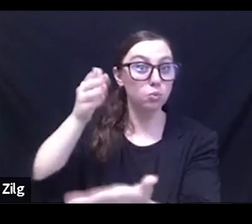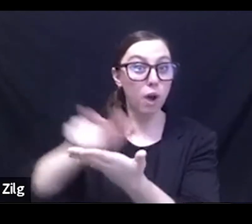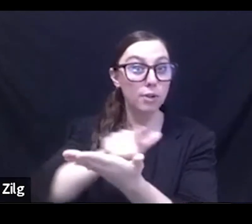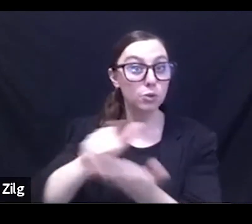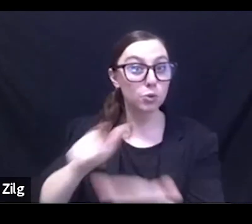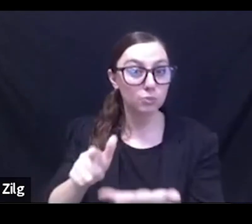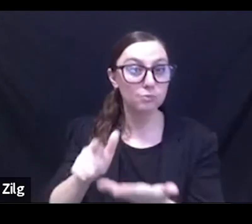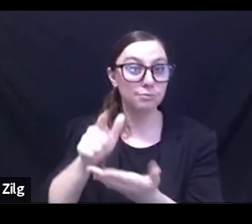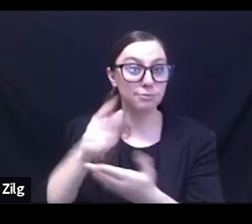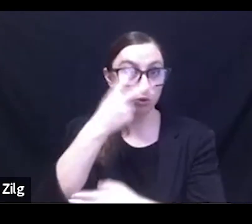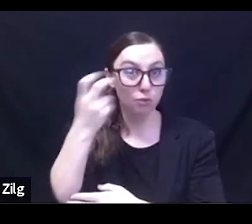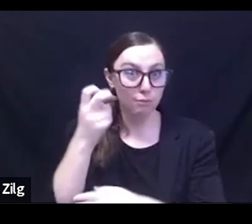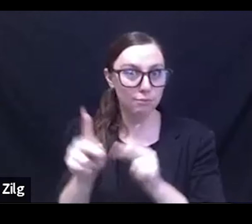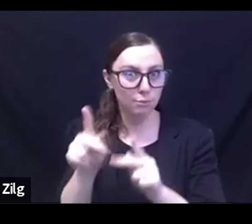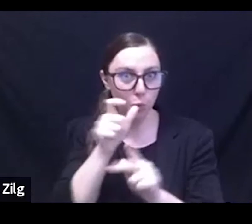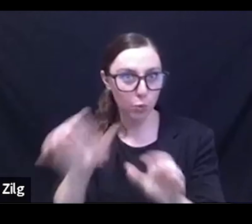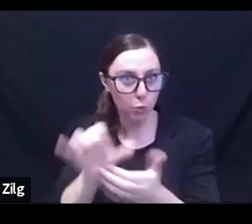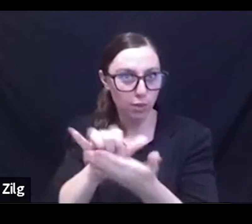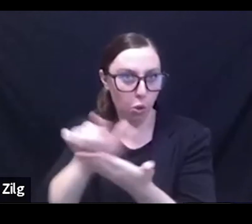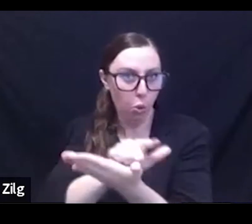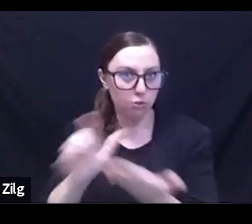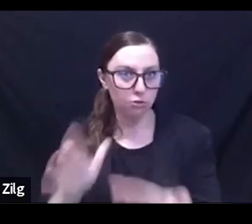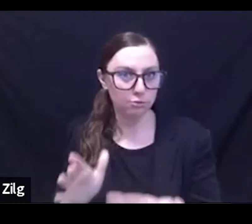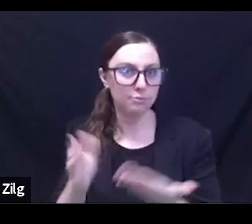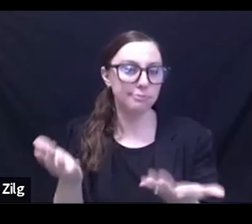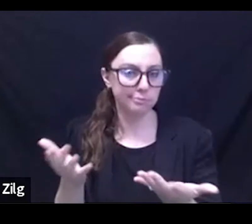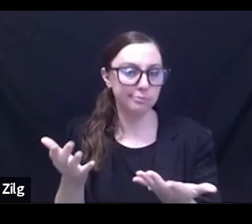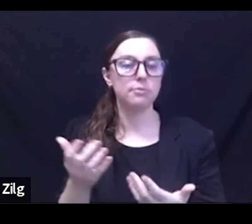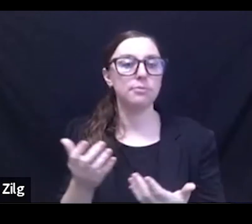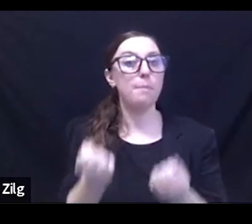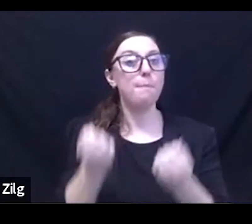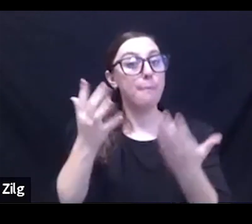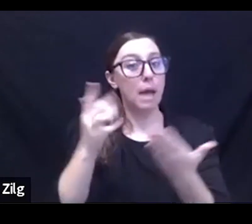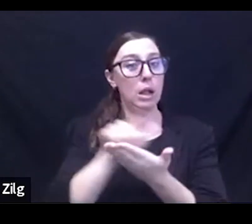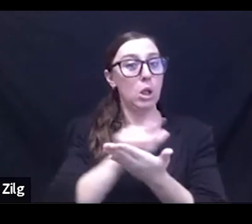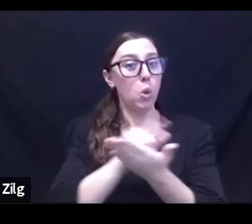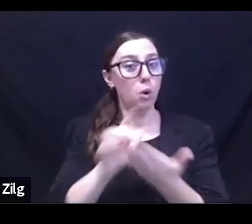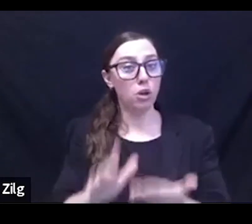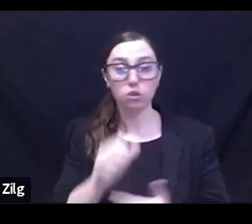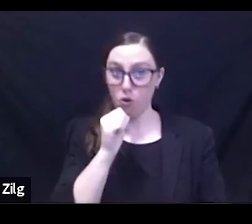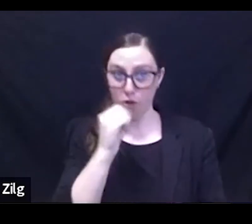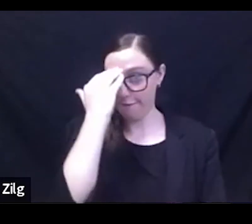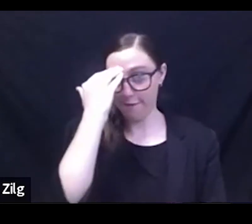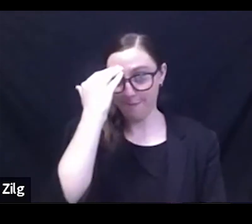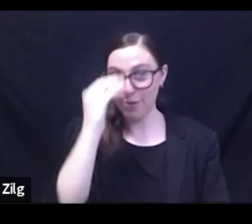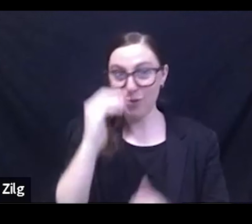prosecutor's office, their job is to prosecute crimes. A lot of our lawyers are not